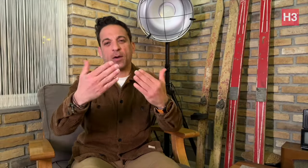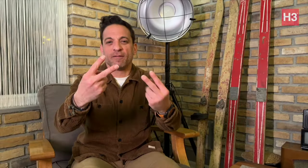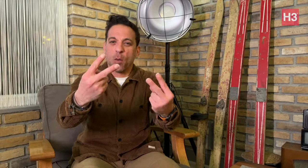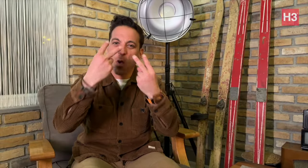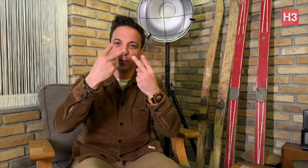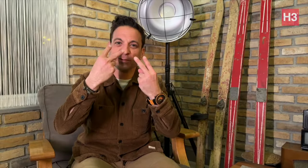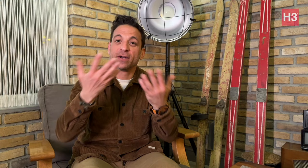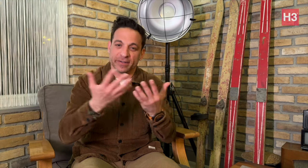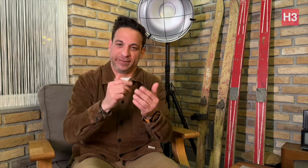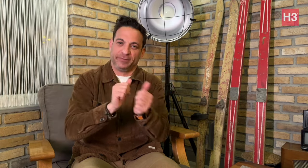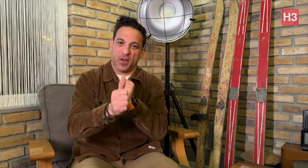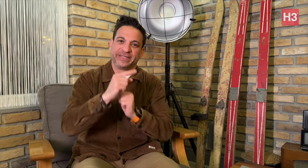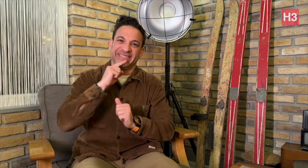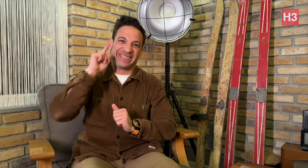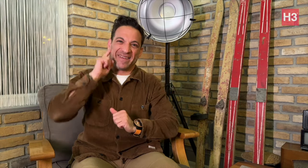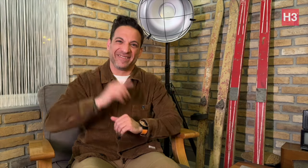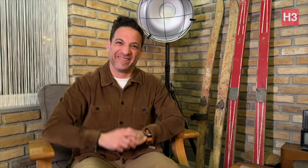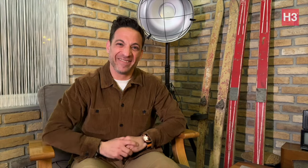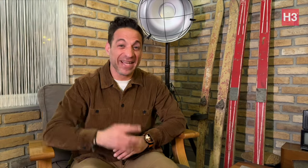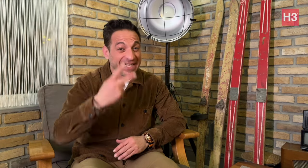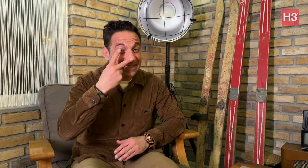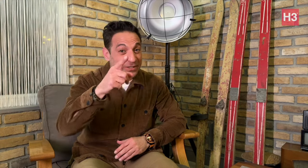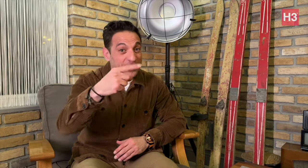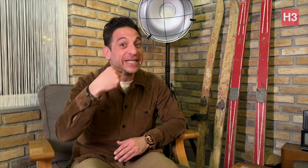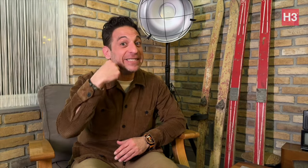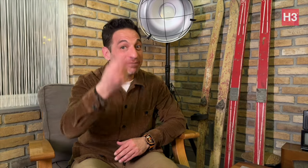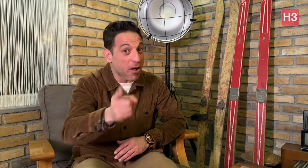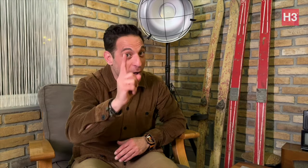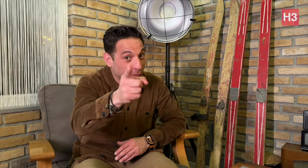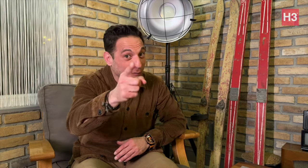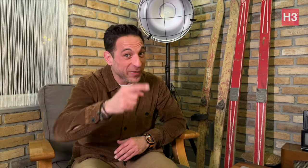[Memnos]: Thank you for watching SportDeaf. See you tomorrow!